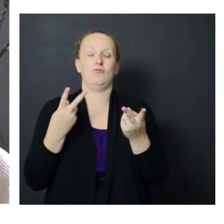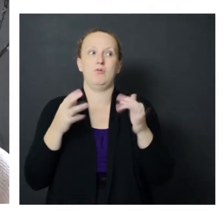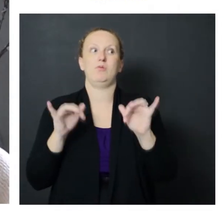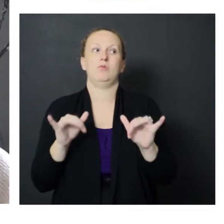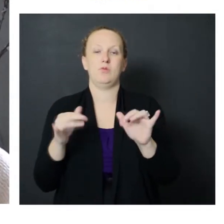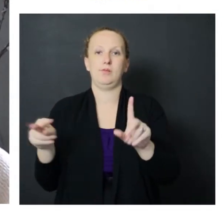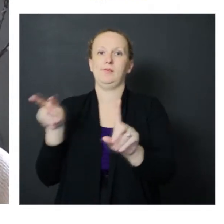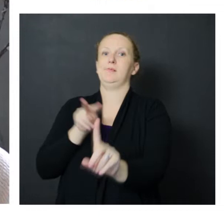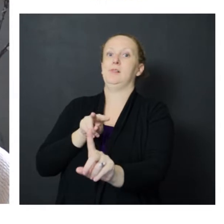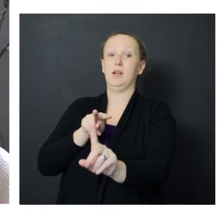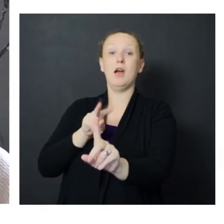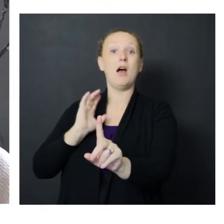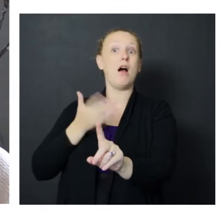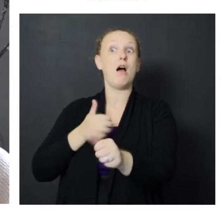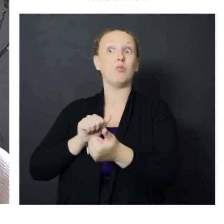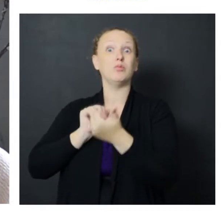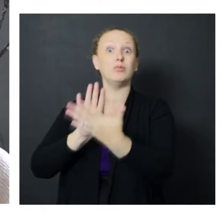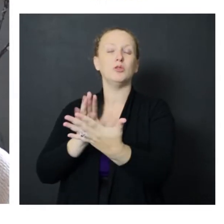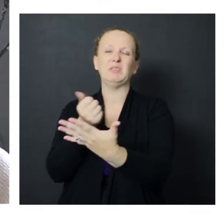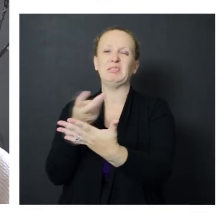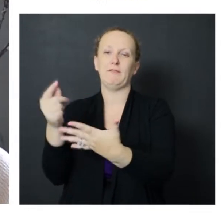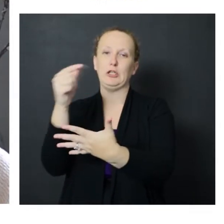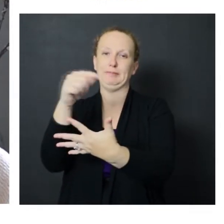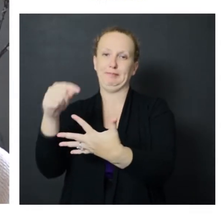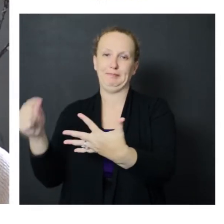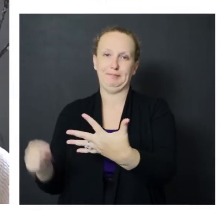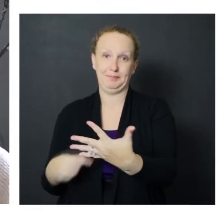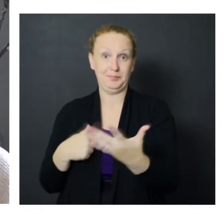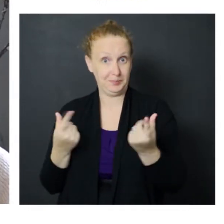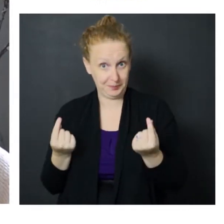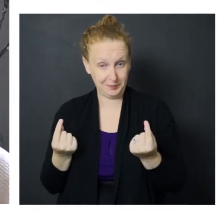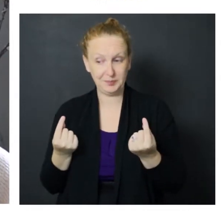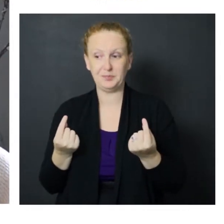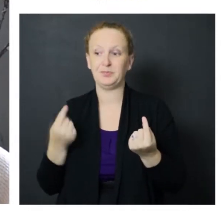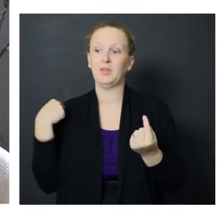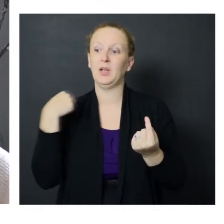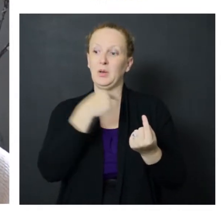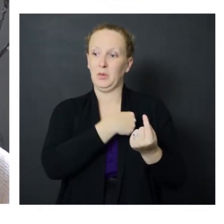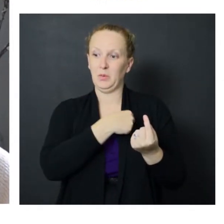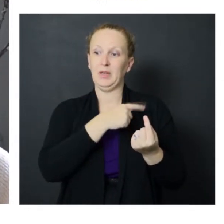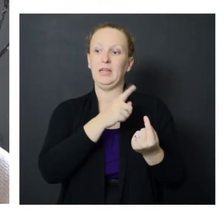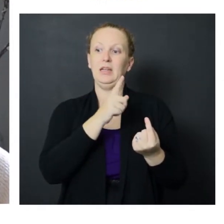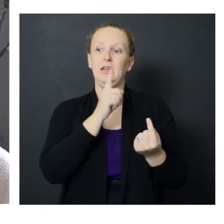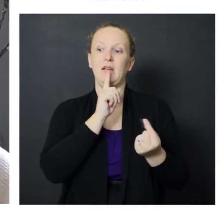and the first thing we did is, ah, we applied to our or, appealed that, I